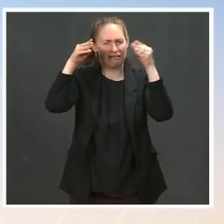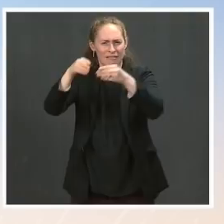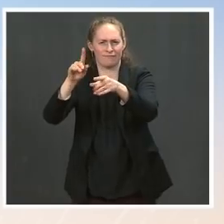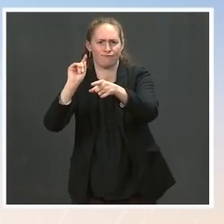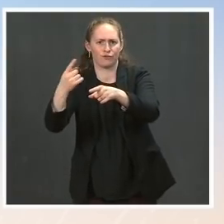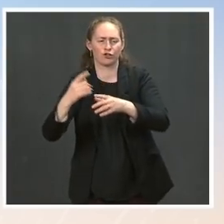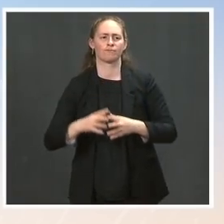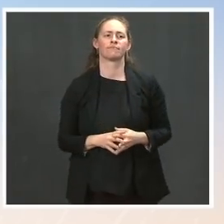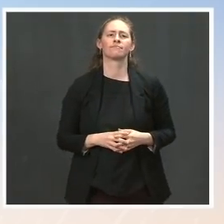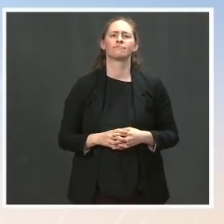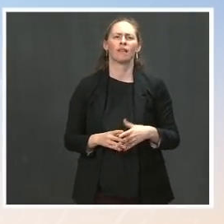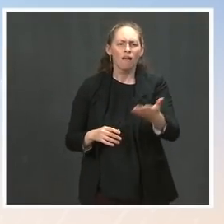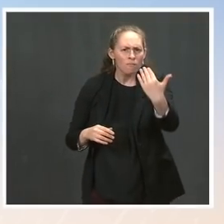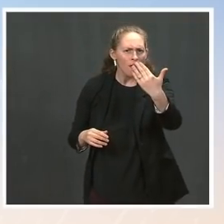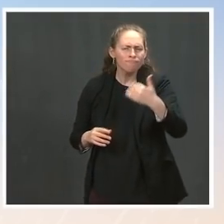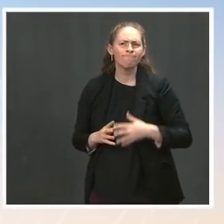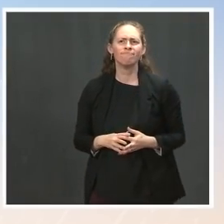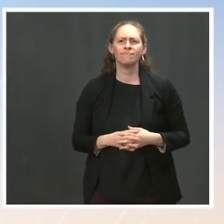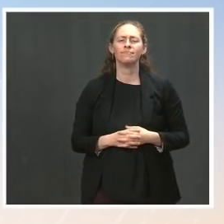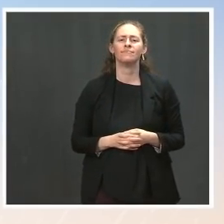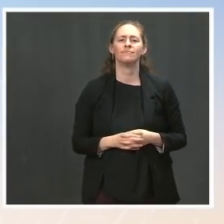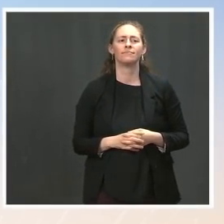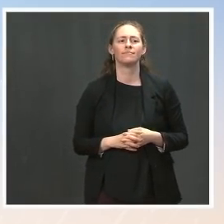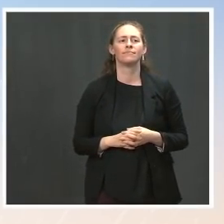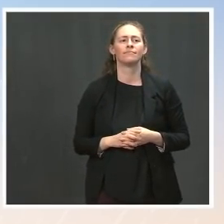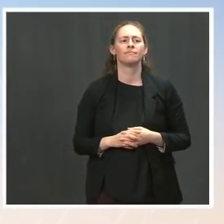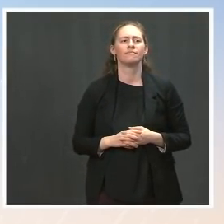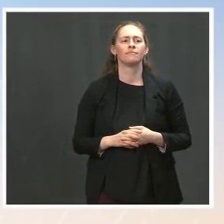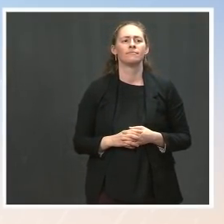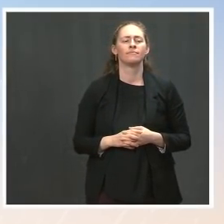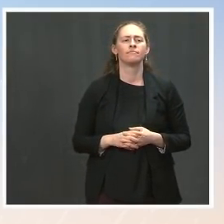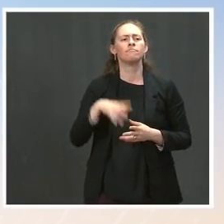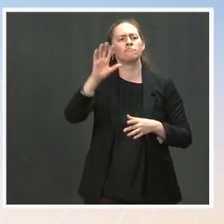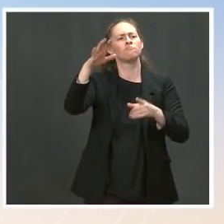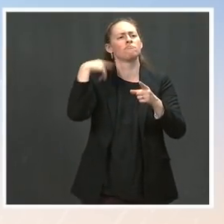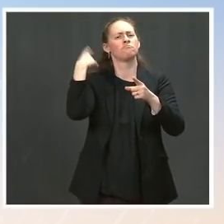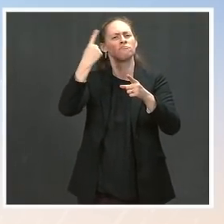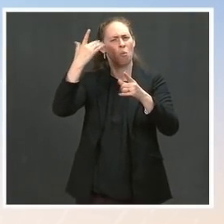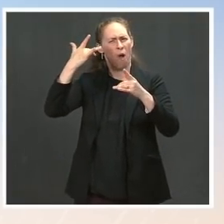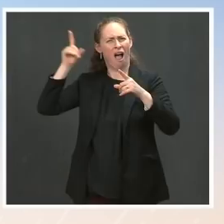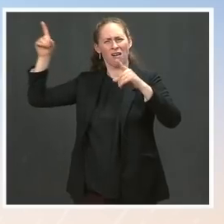The Press: Thanks. So why hasn't President Biden signed the presidential determination that would lift